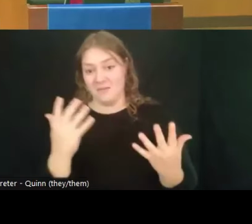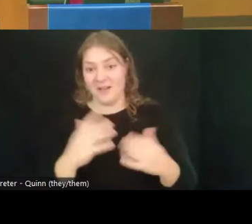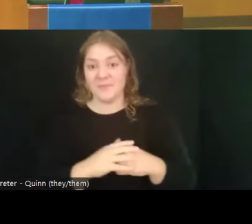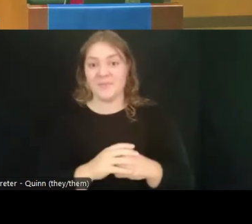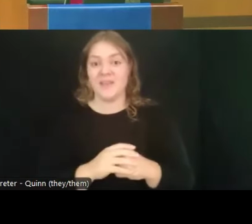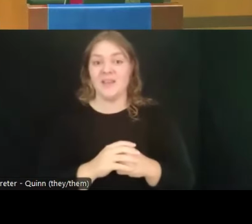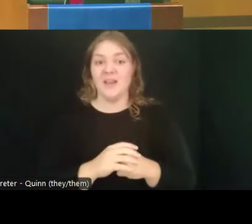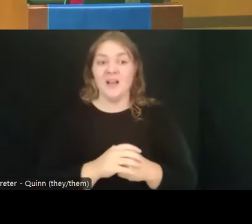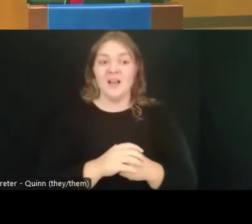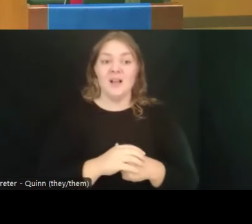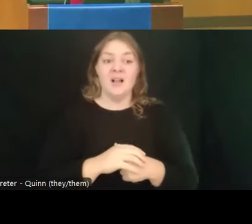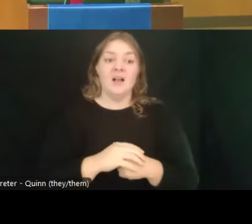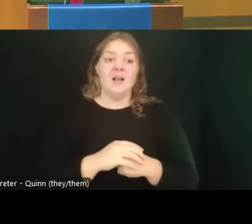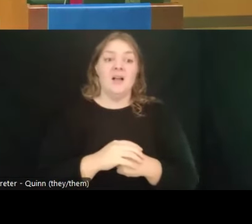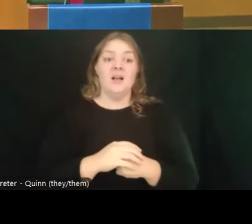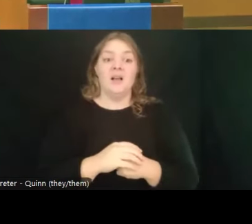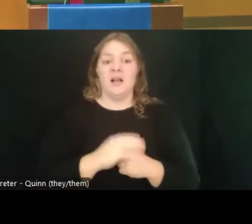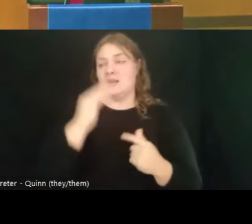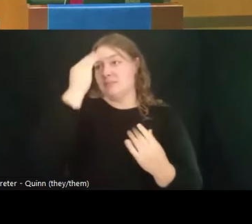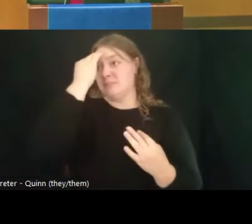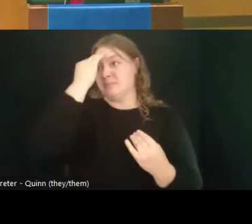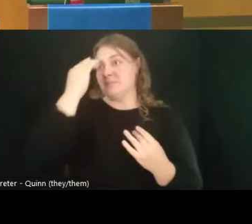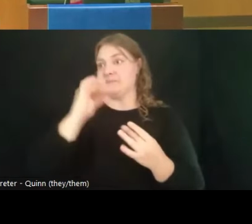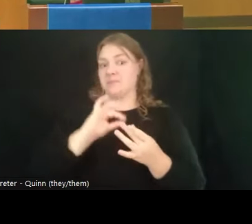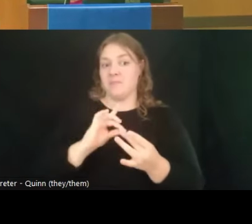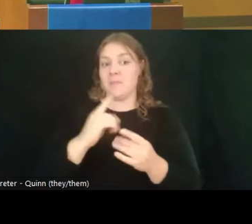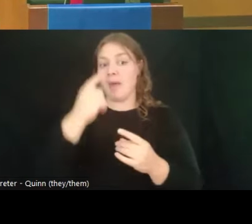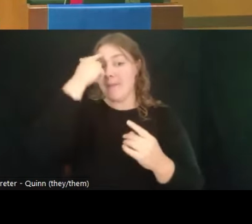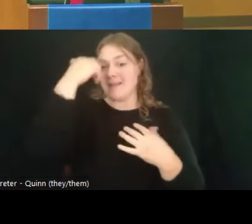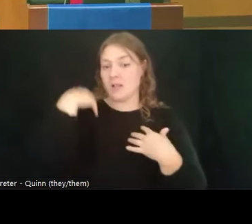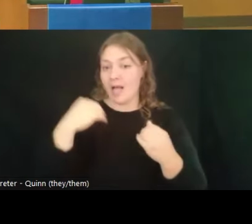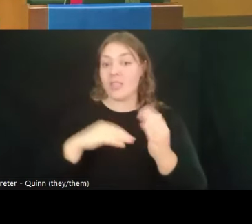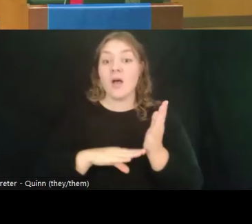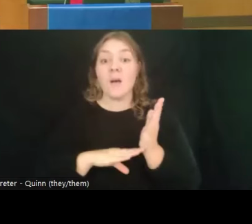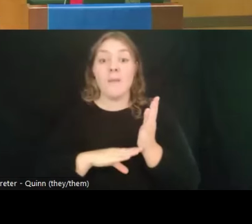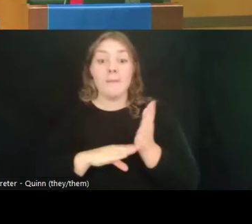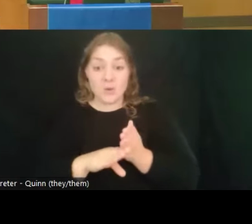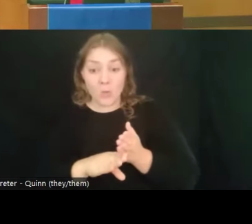an u a thought of around mental health minority mental to health awareness month is that we were